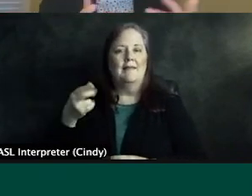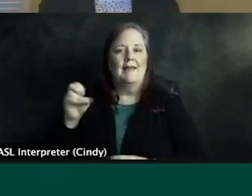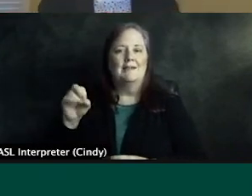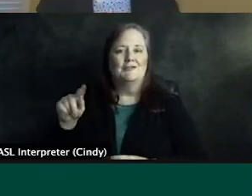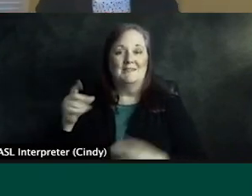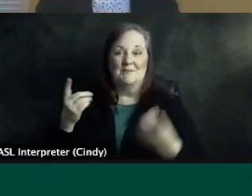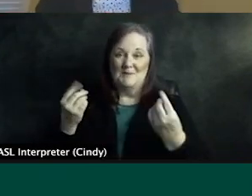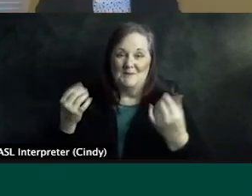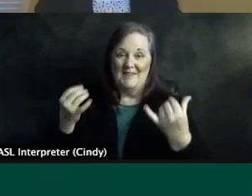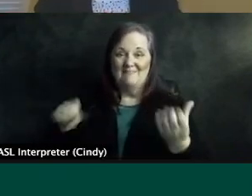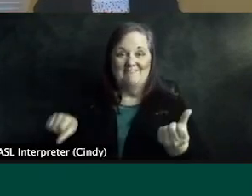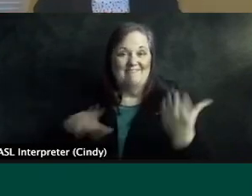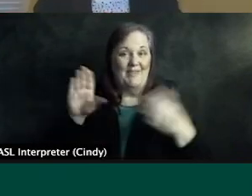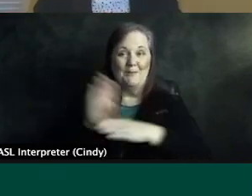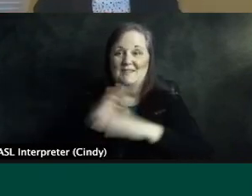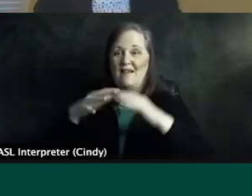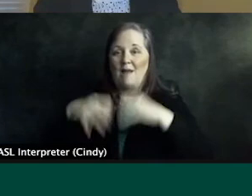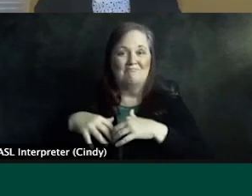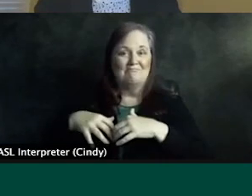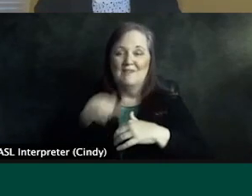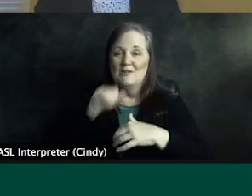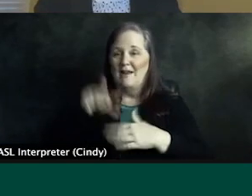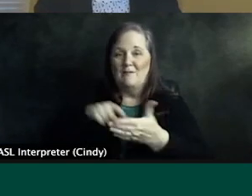or failing to appear in court.